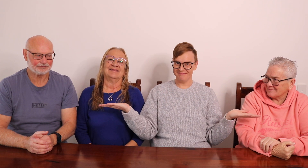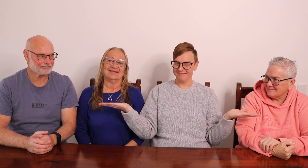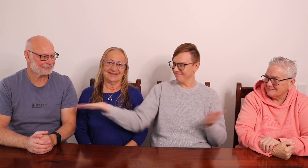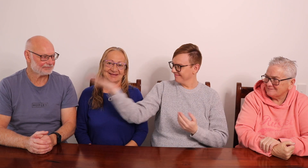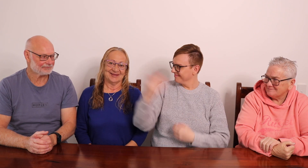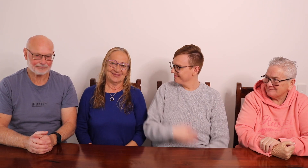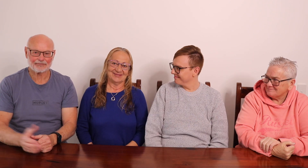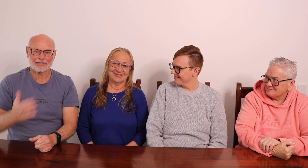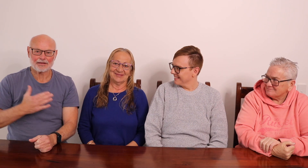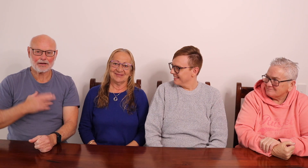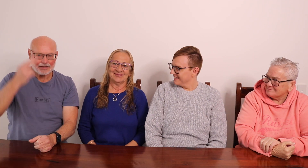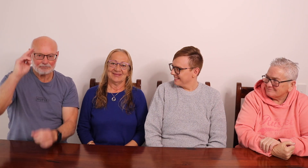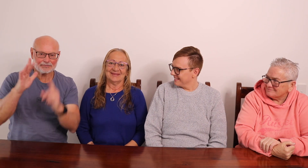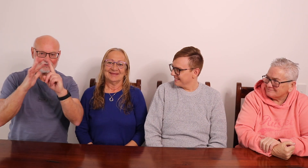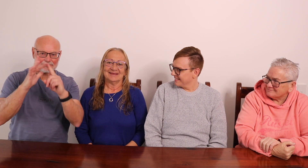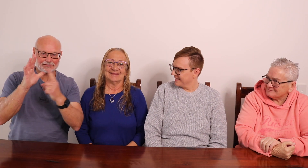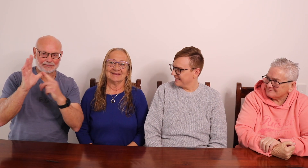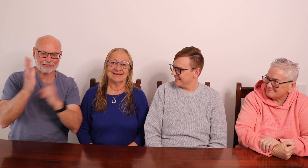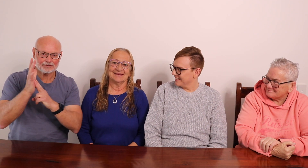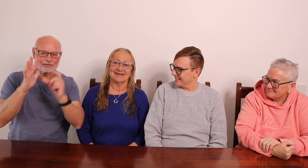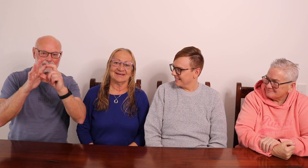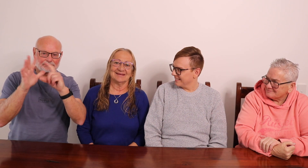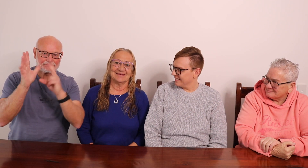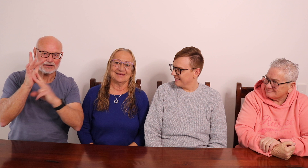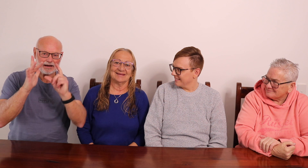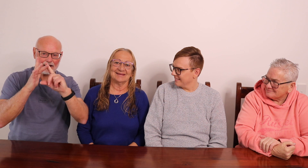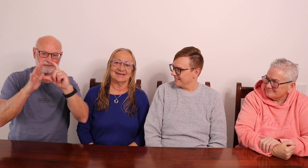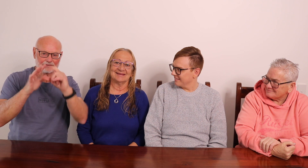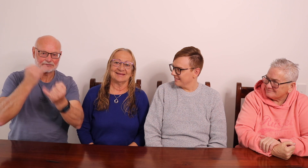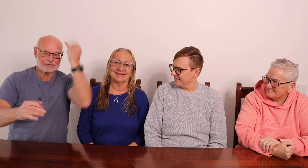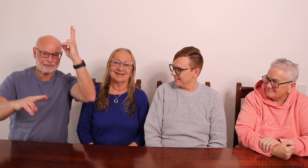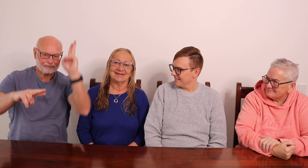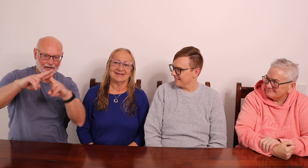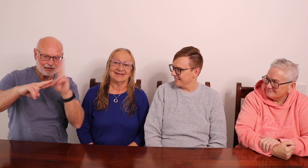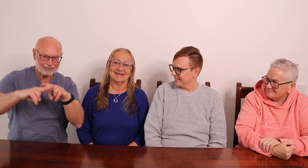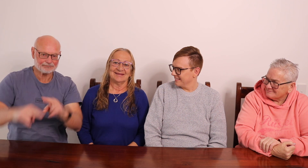My name is Ian, David's father.